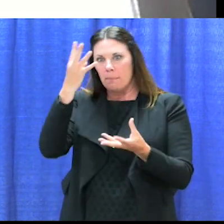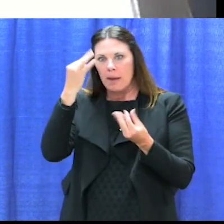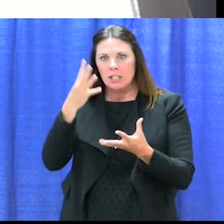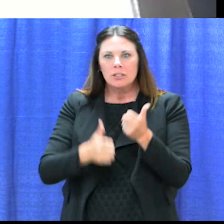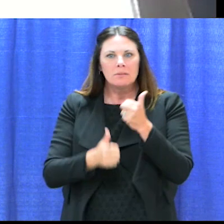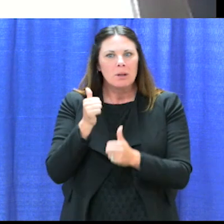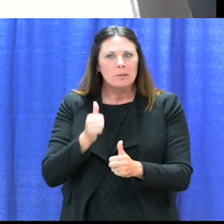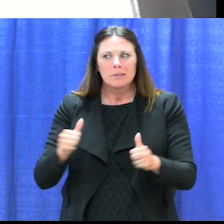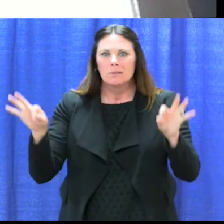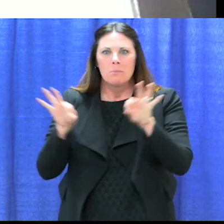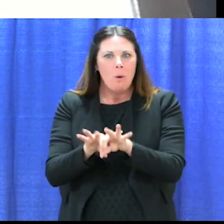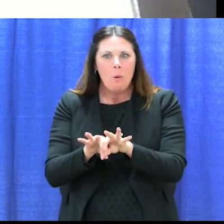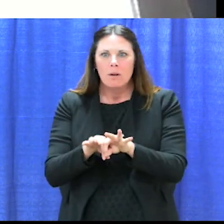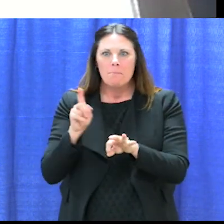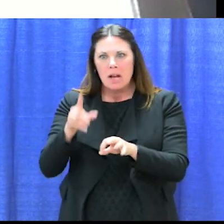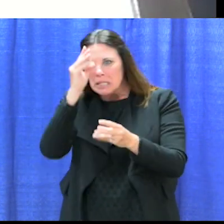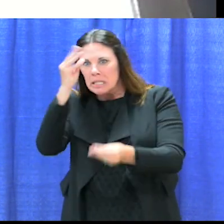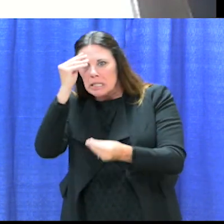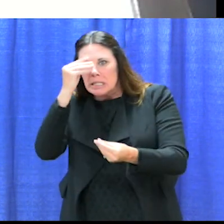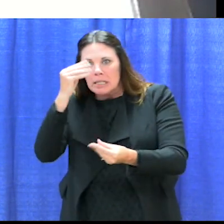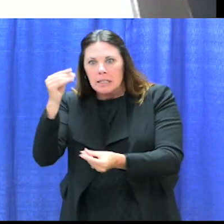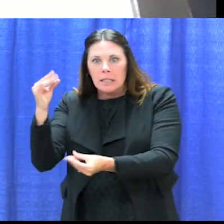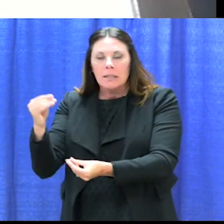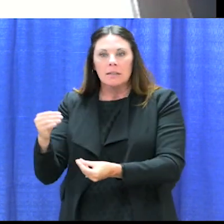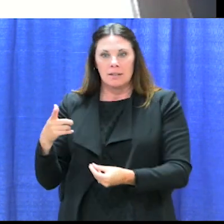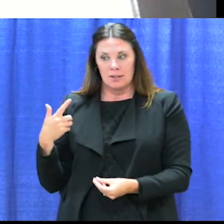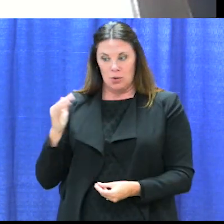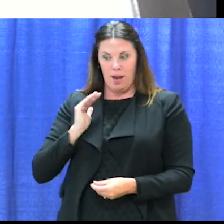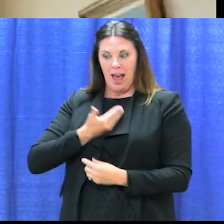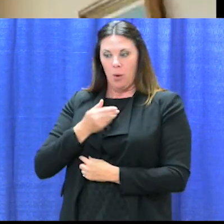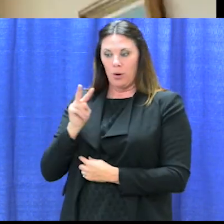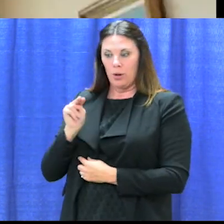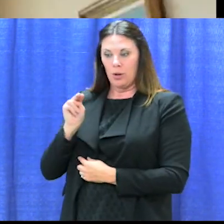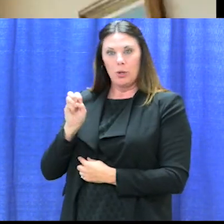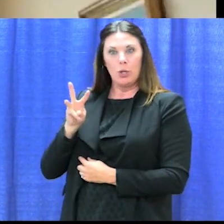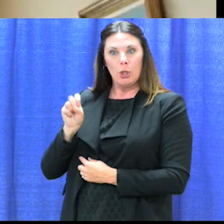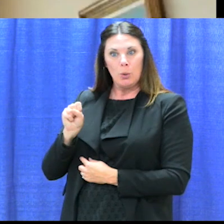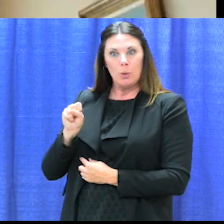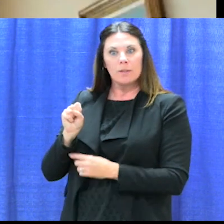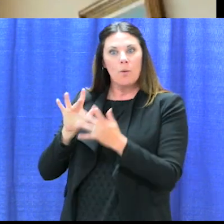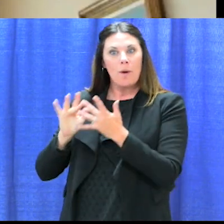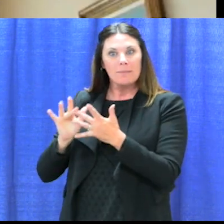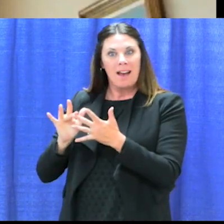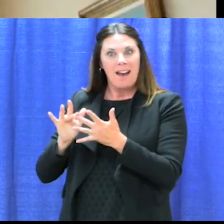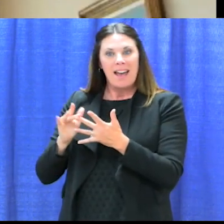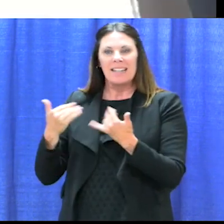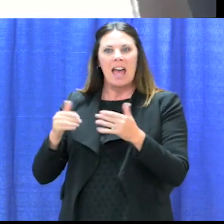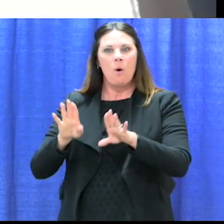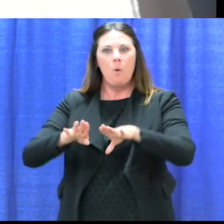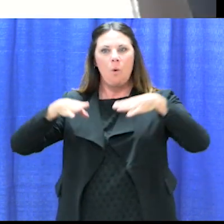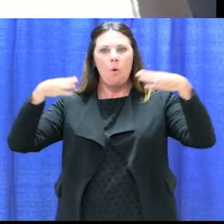And so we have opened up access to our news websites so that more folks can access the